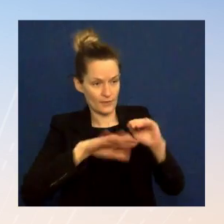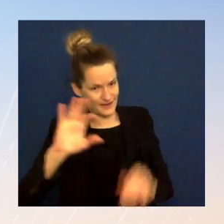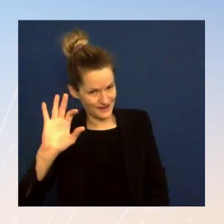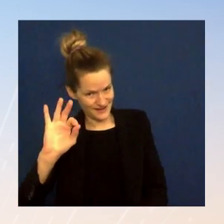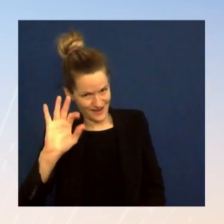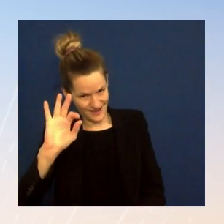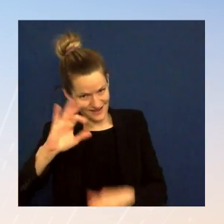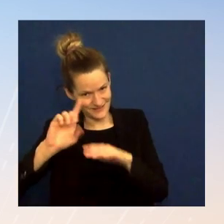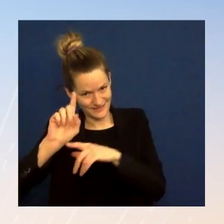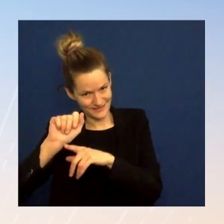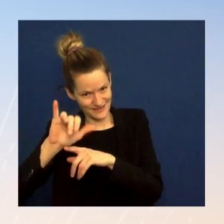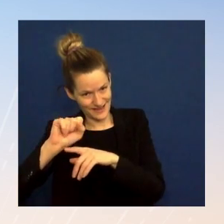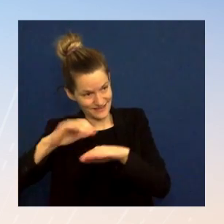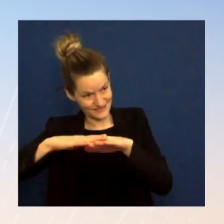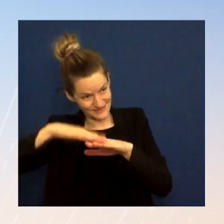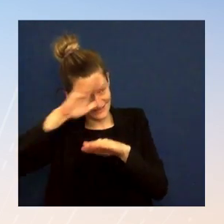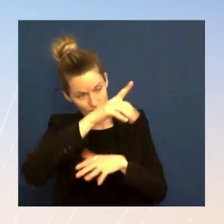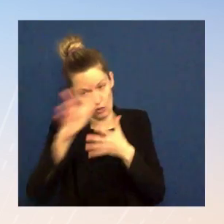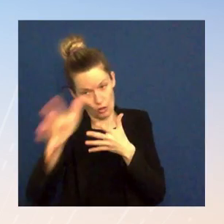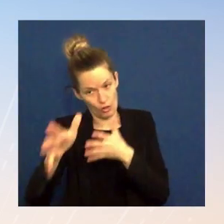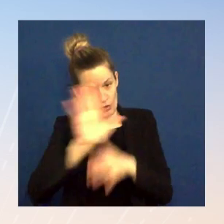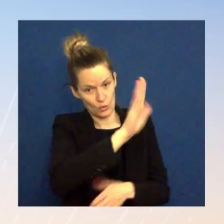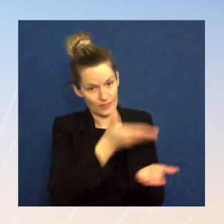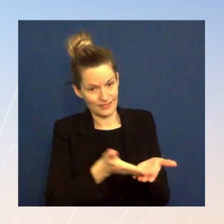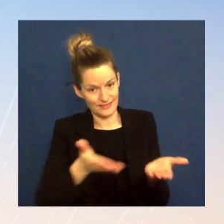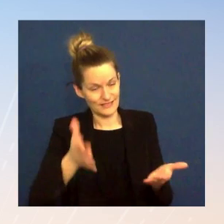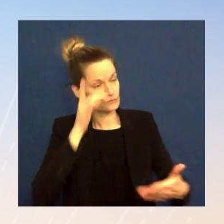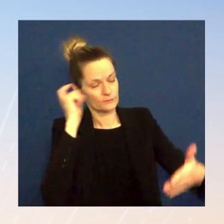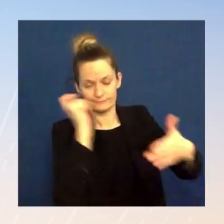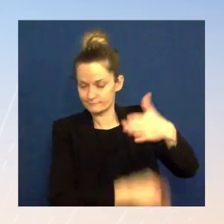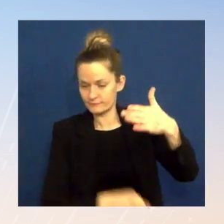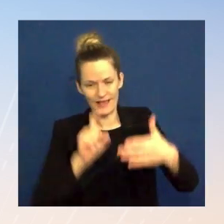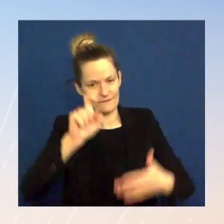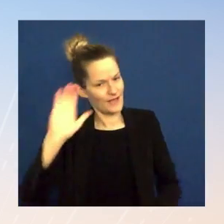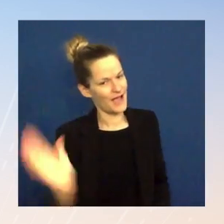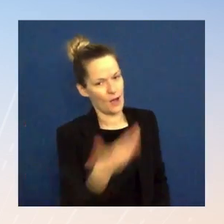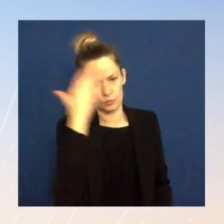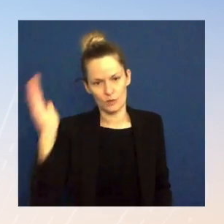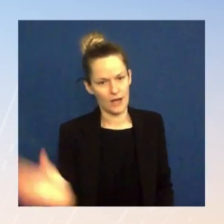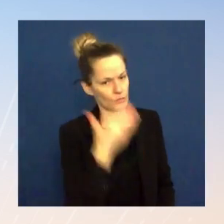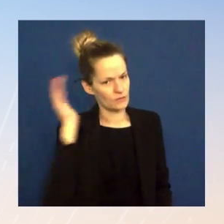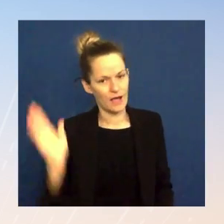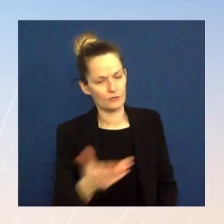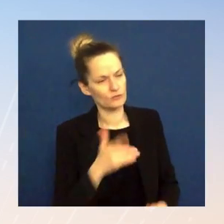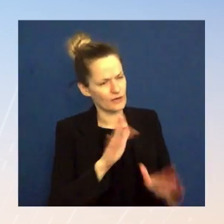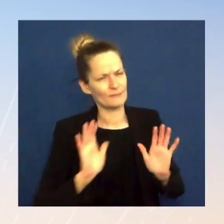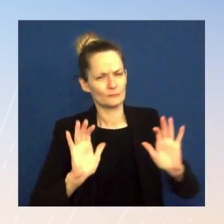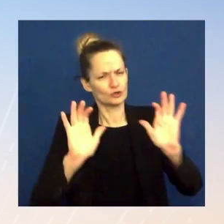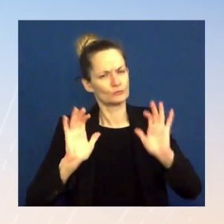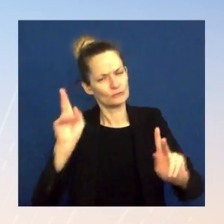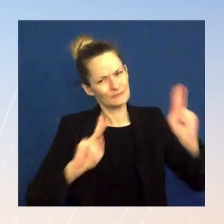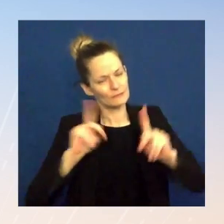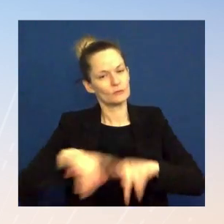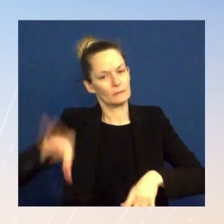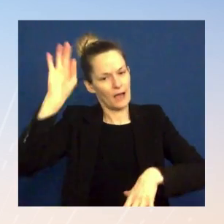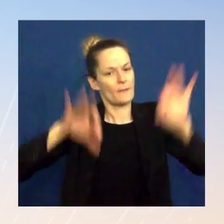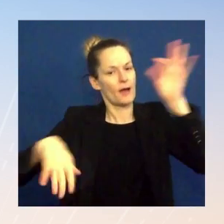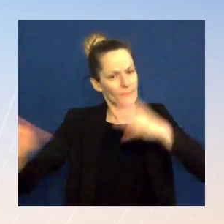So, I'm using that example just because we are continuing to press on ways to address issues in the supply chain, which -- some are at ports, some are at rails,